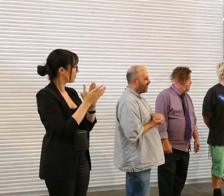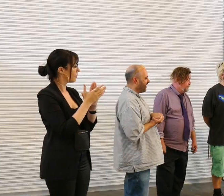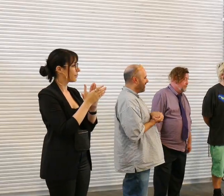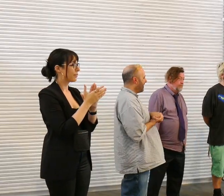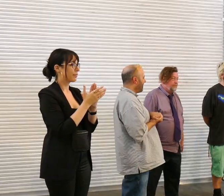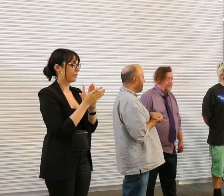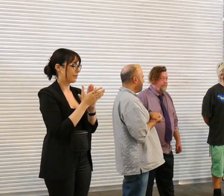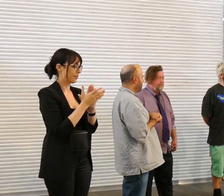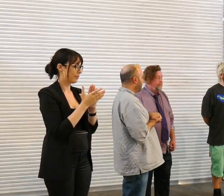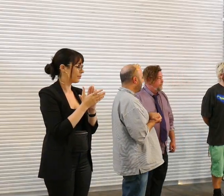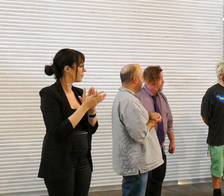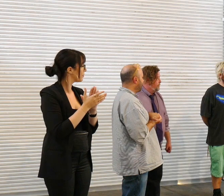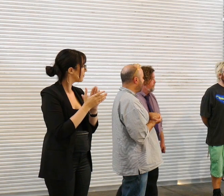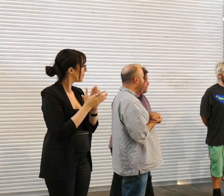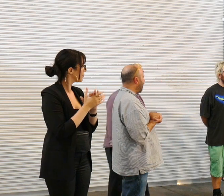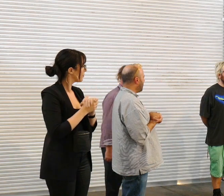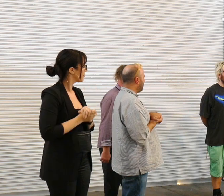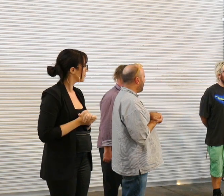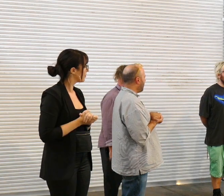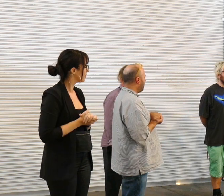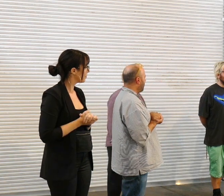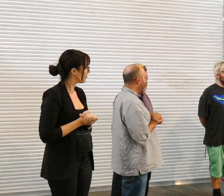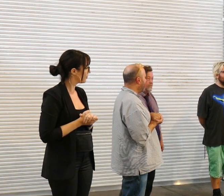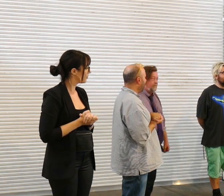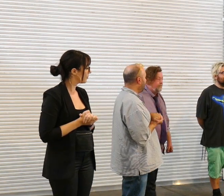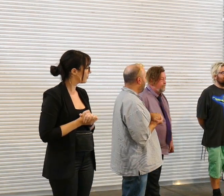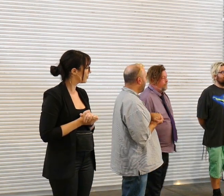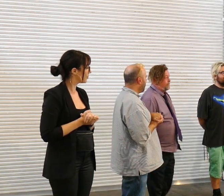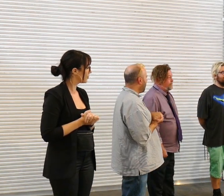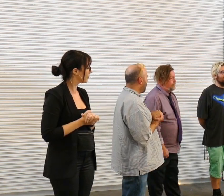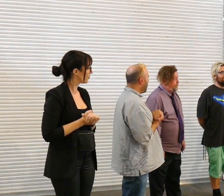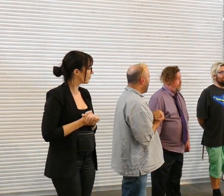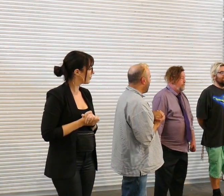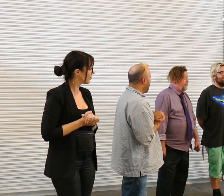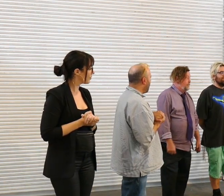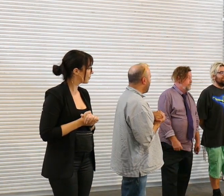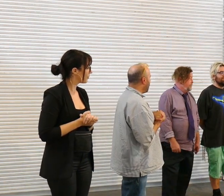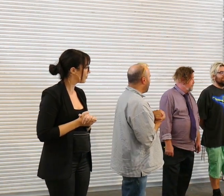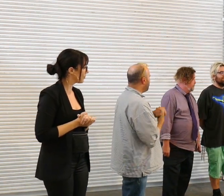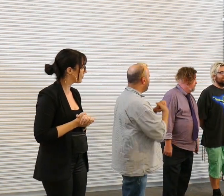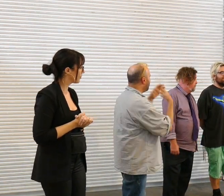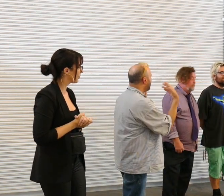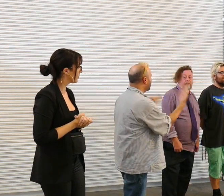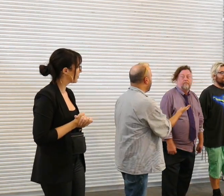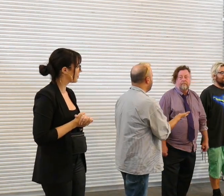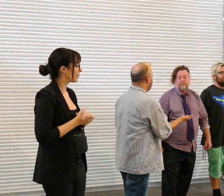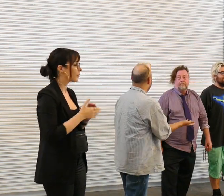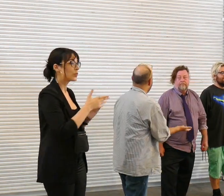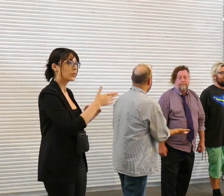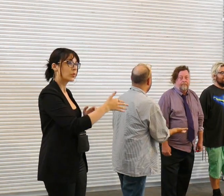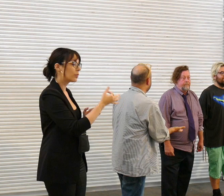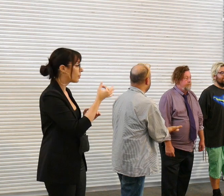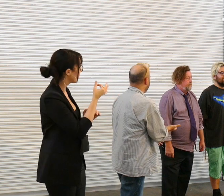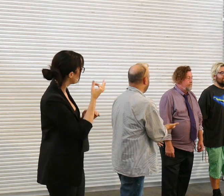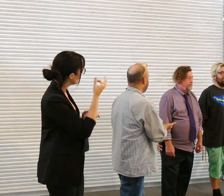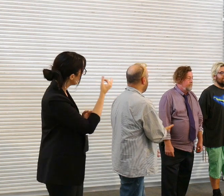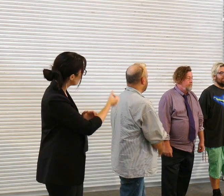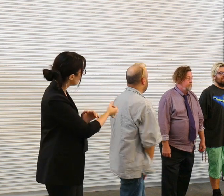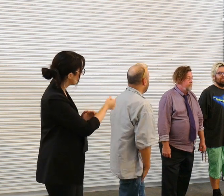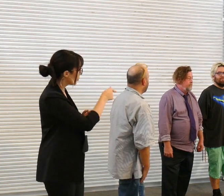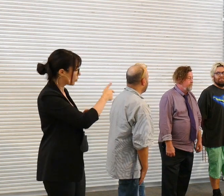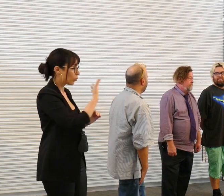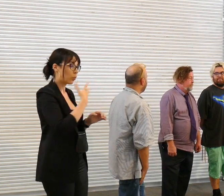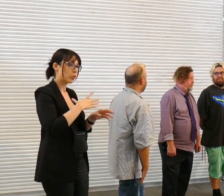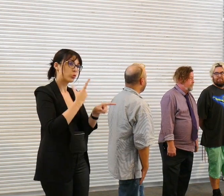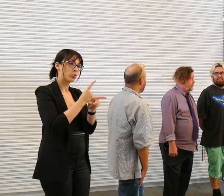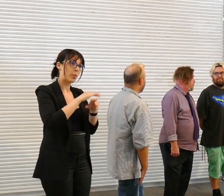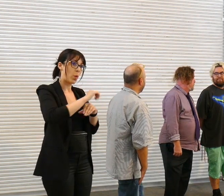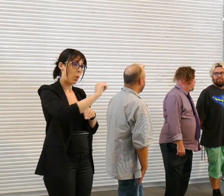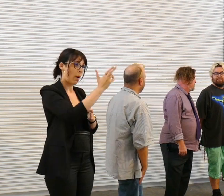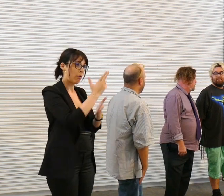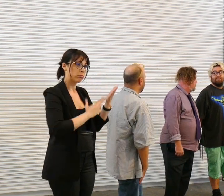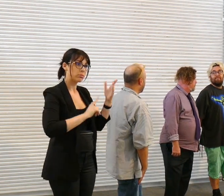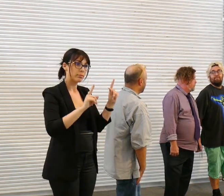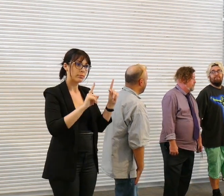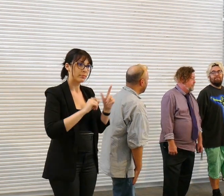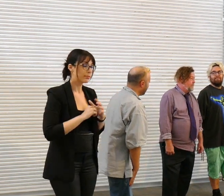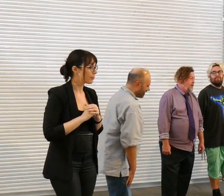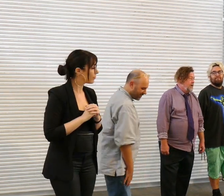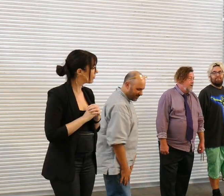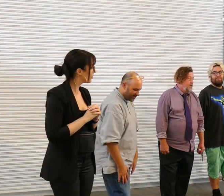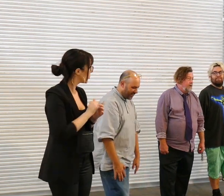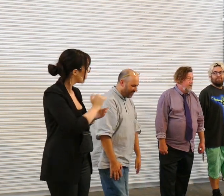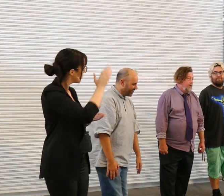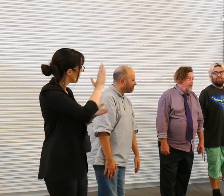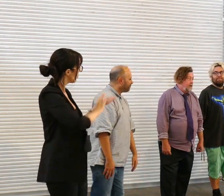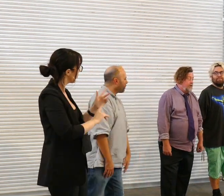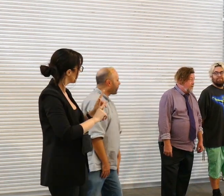um anyone like to say a few words about your work and all your experience.